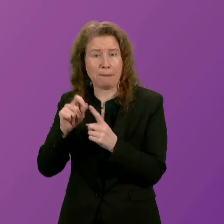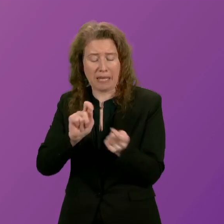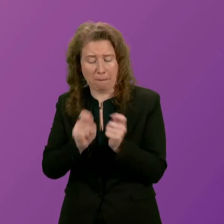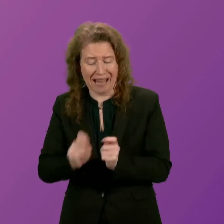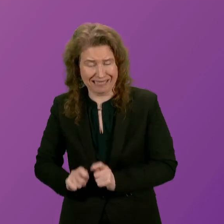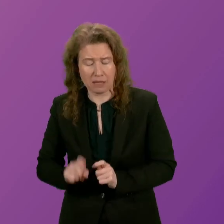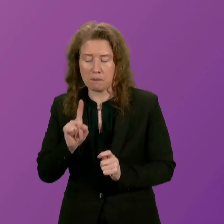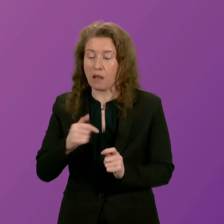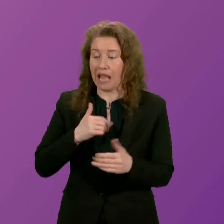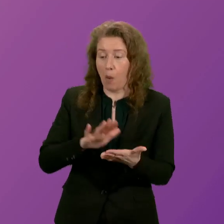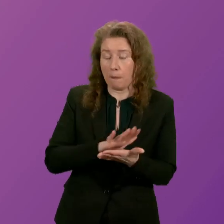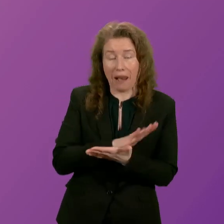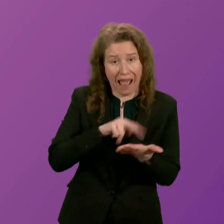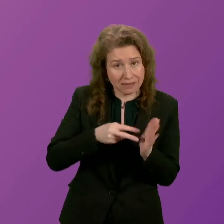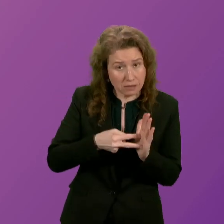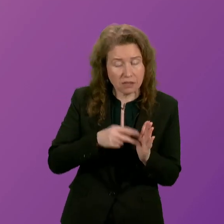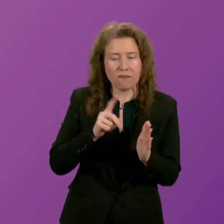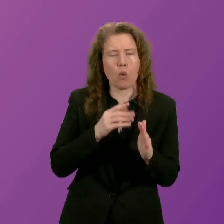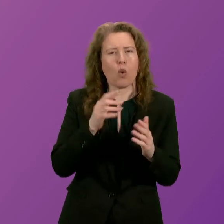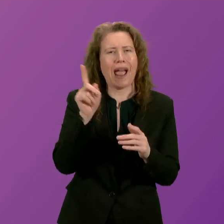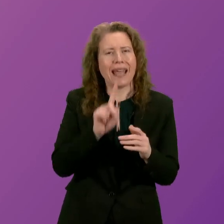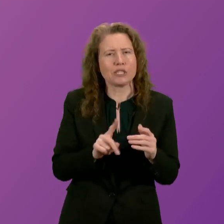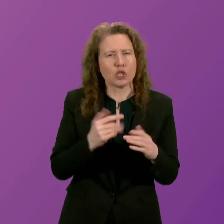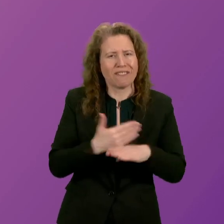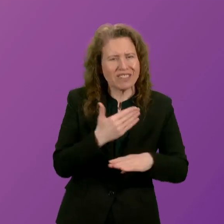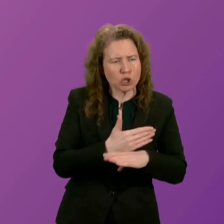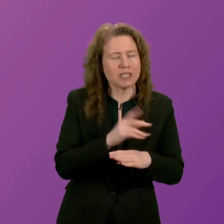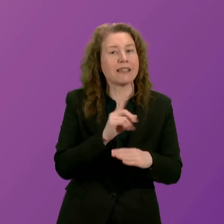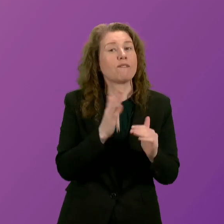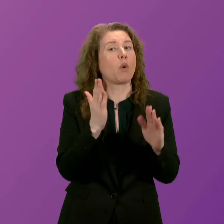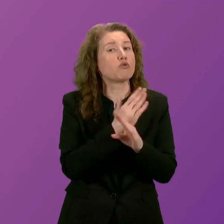that our plans for energy efficiency rules for private landlords are finally going to happen.